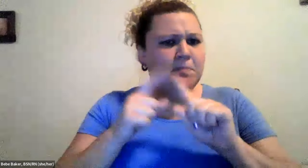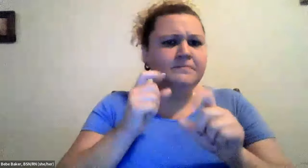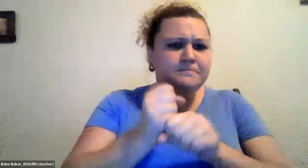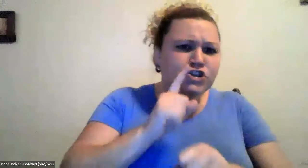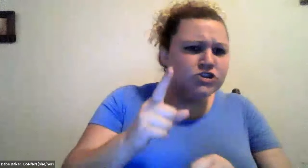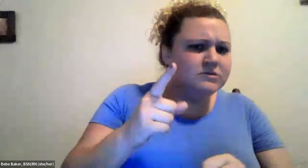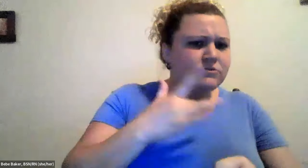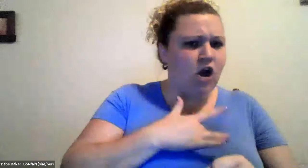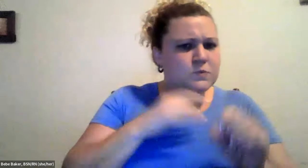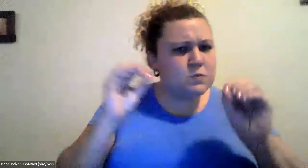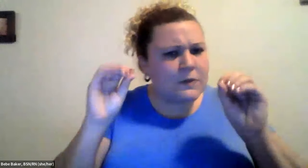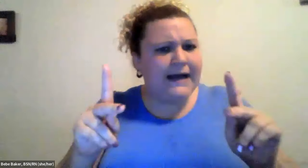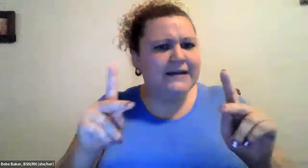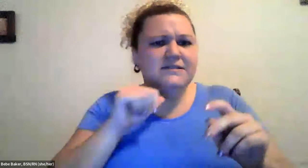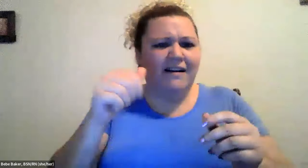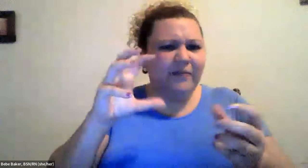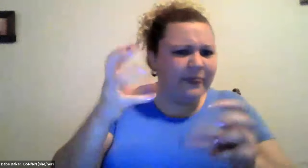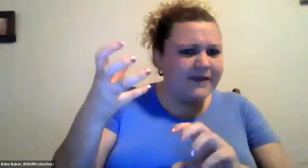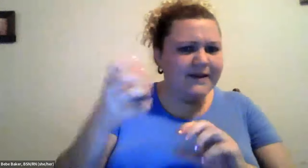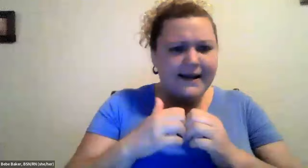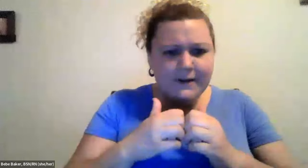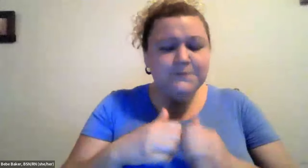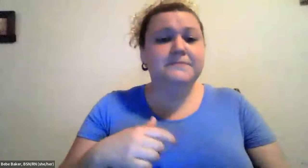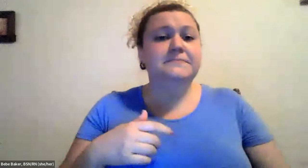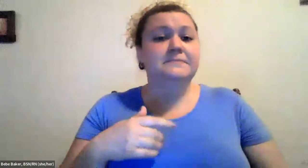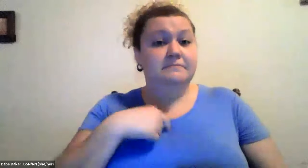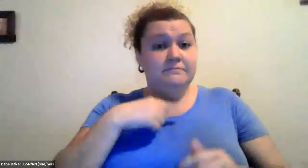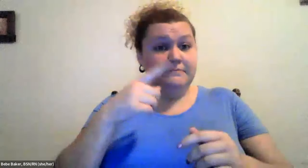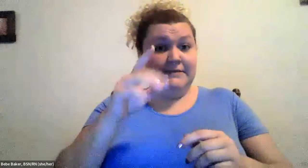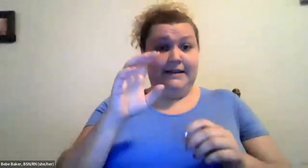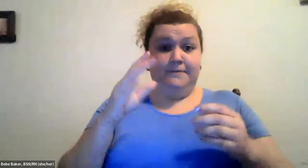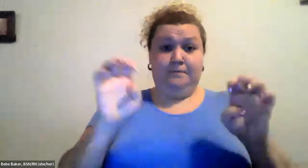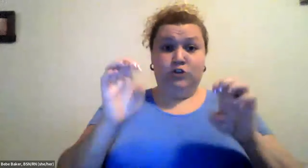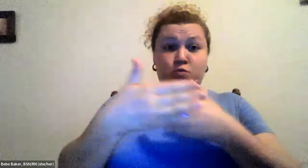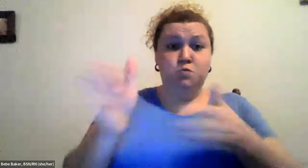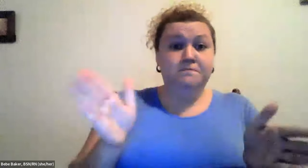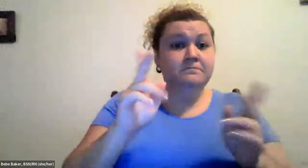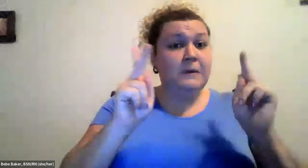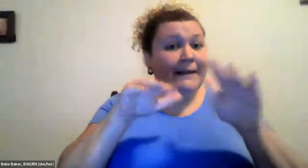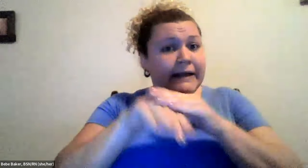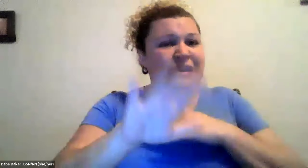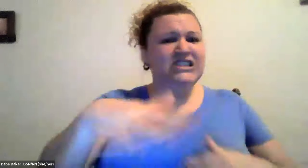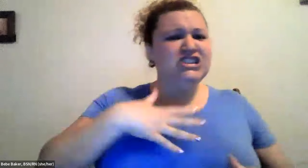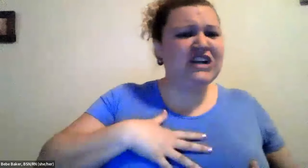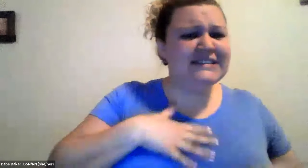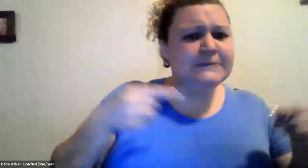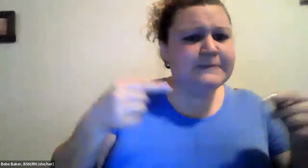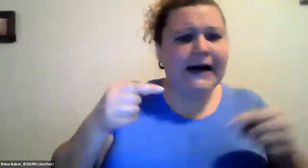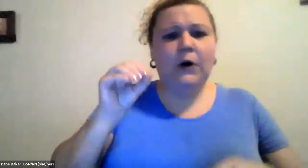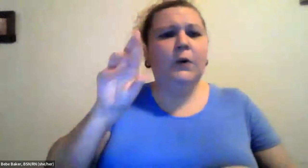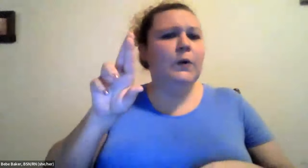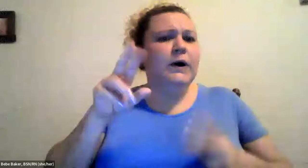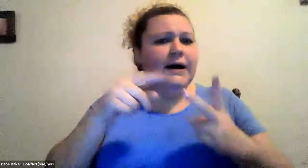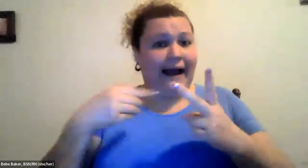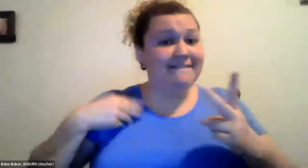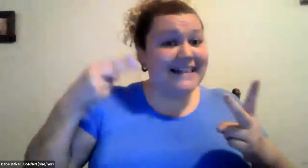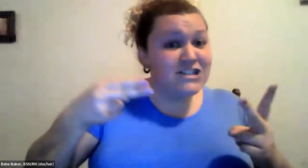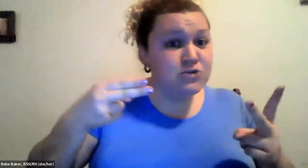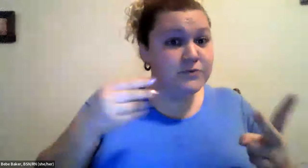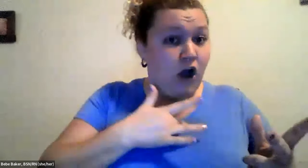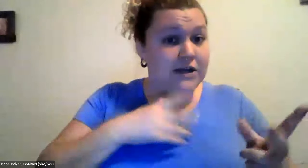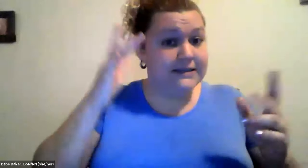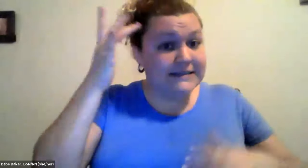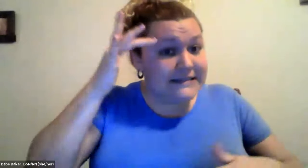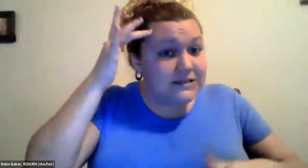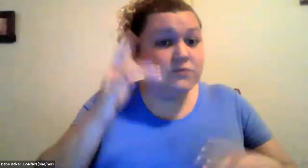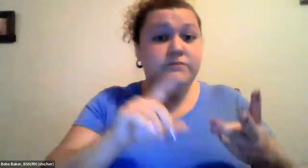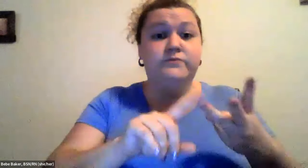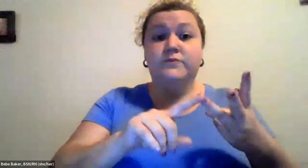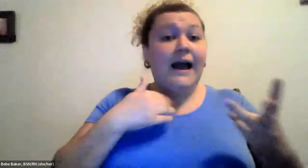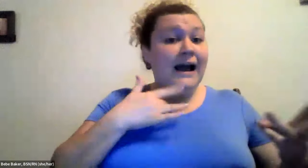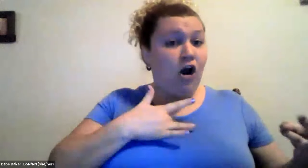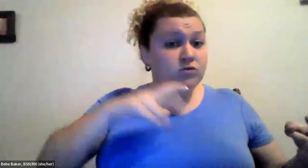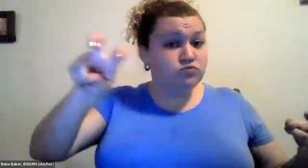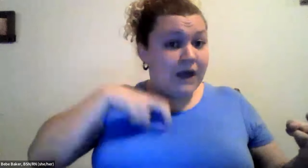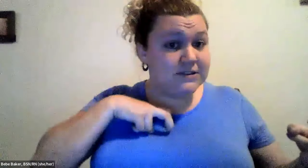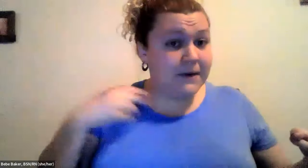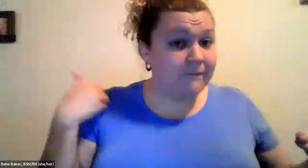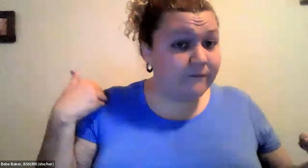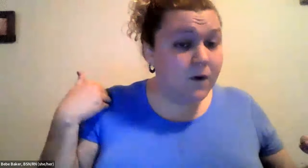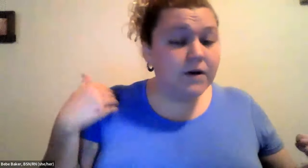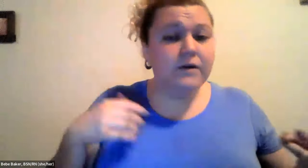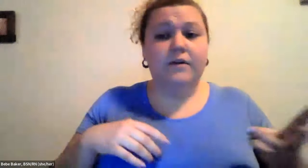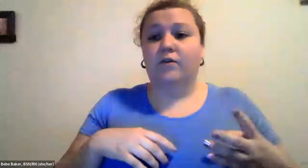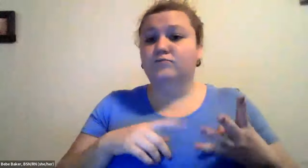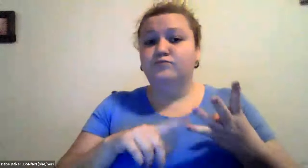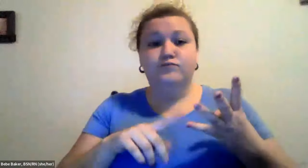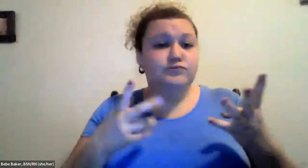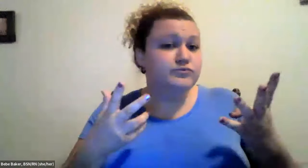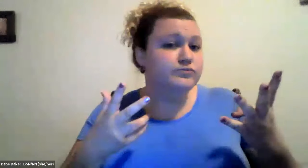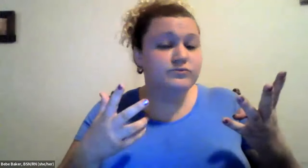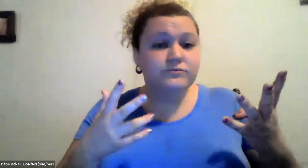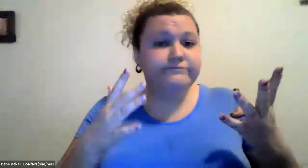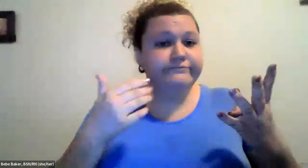Cristine Saunders: heart how our hearts tested to make sure that things are okay and nothing's wrong so when people come into the emergency room with chest pain, or they have a history of heart disease or they've had a heart transplant.